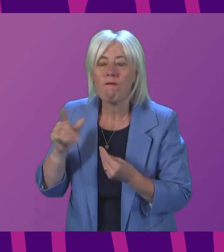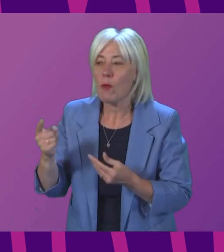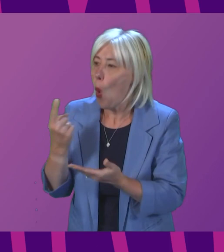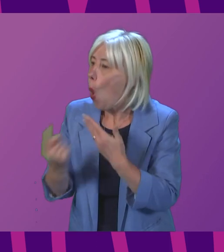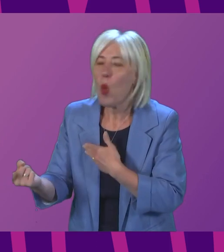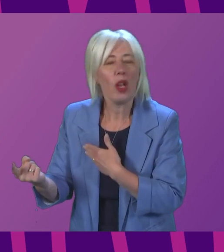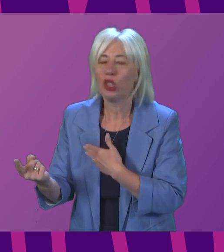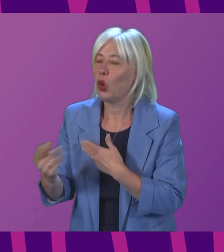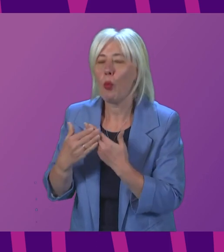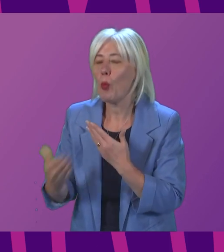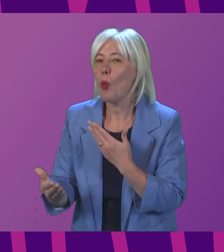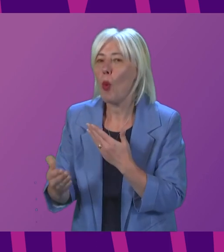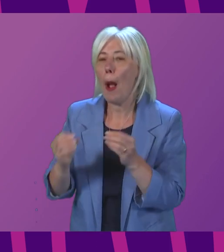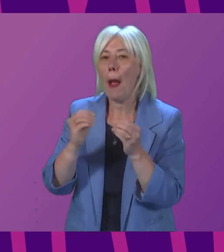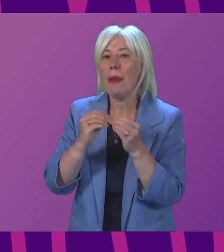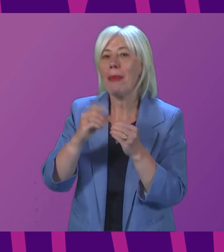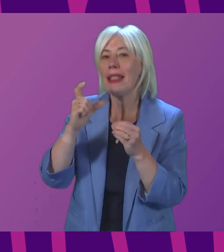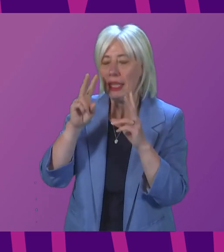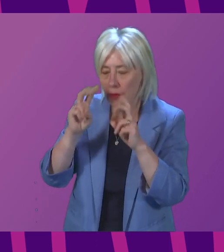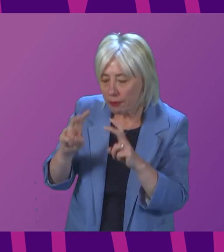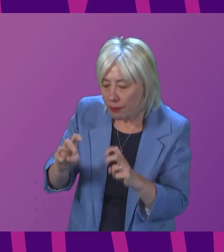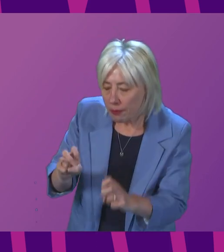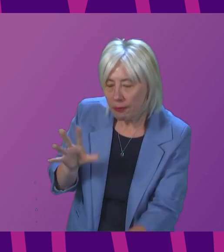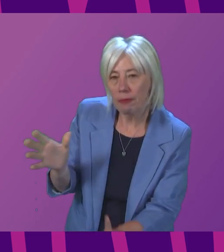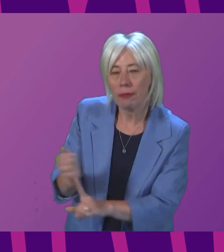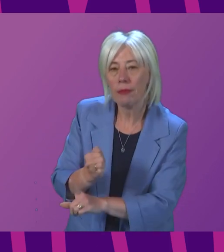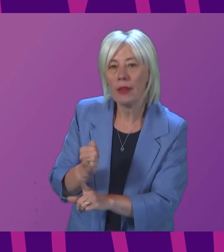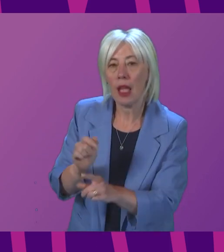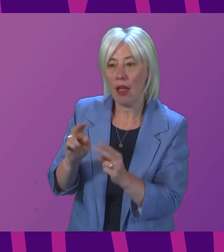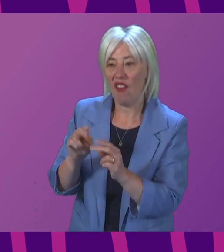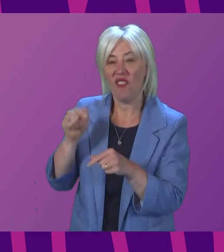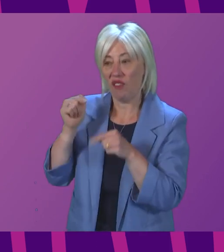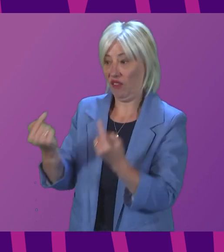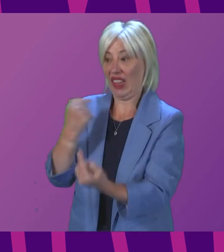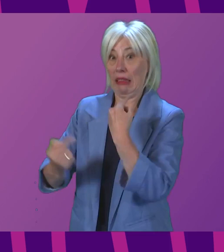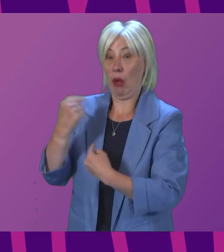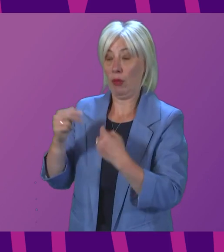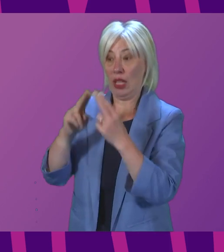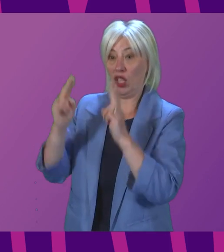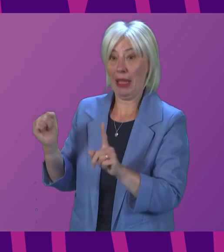A BBC investigation has uncovered that victims of domestic abuse and sexual violence are